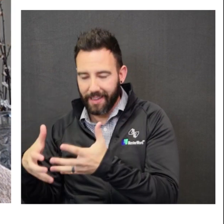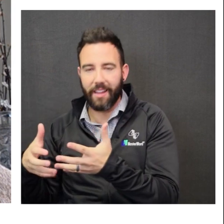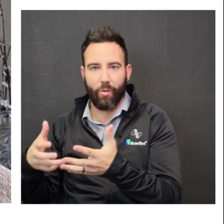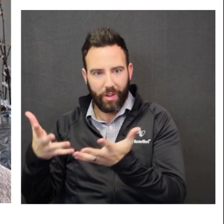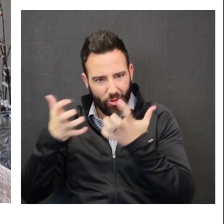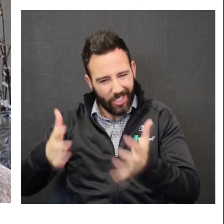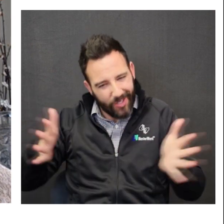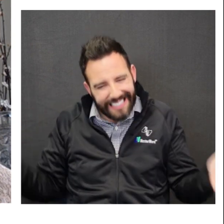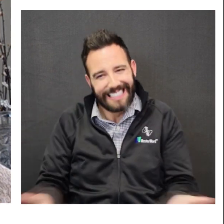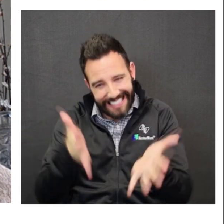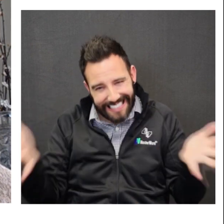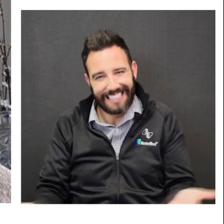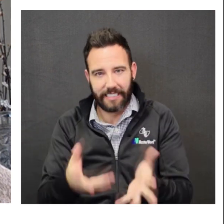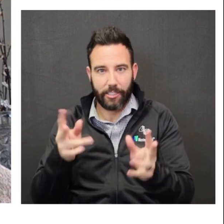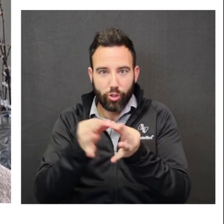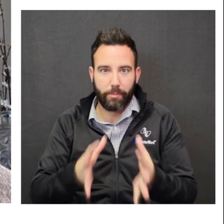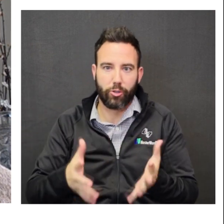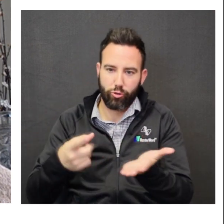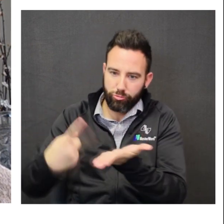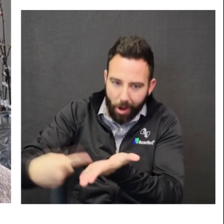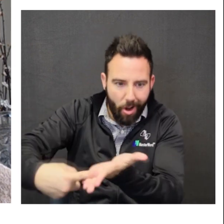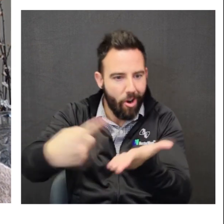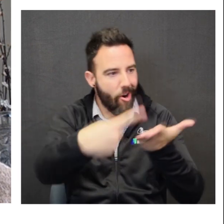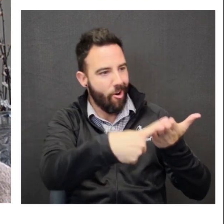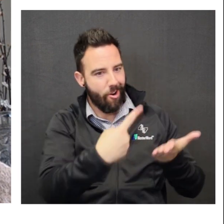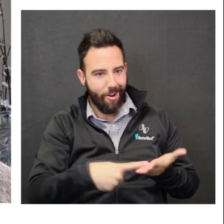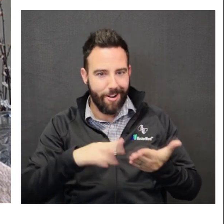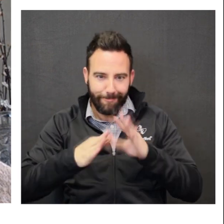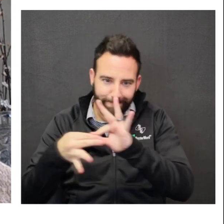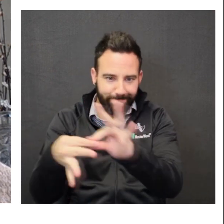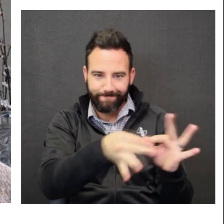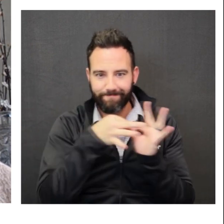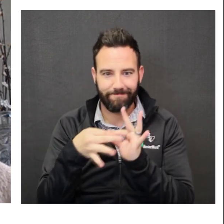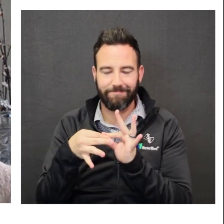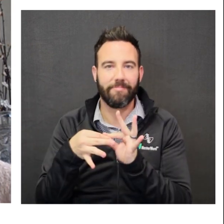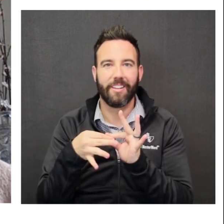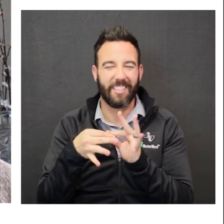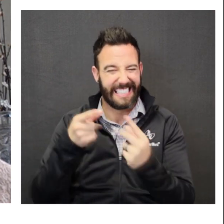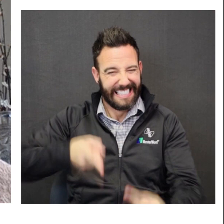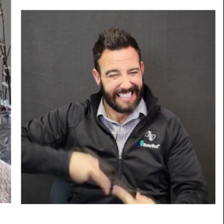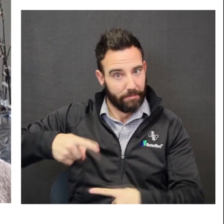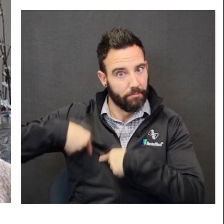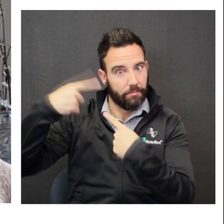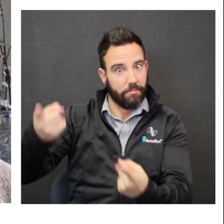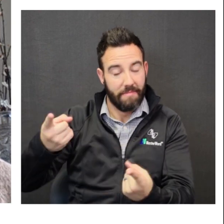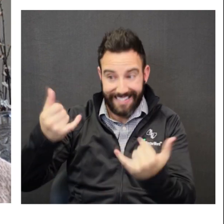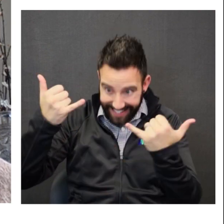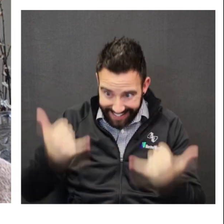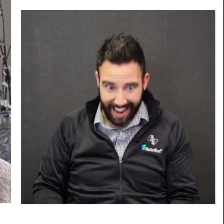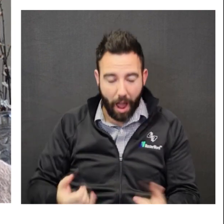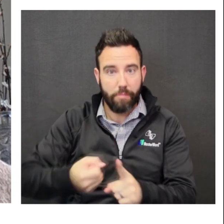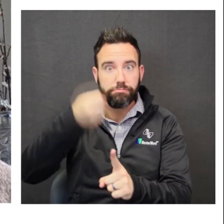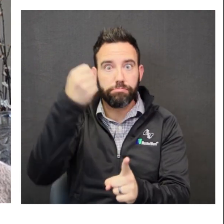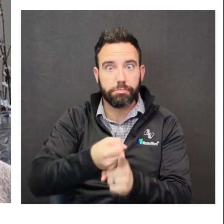other across all the different spectrums and I think in that sense in our own role inside our own profession a lot of really